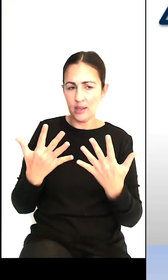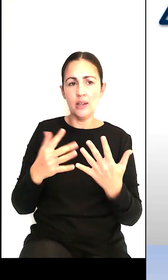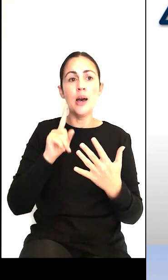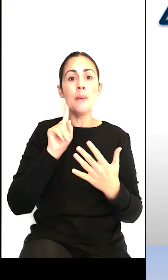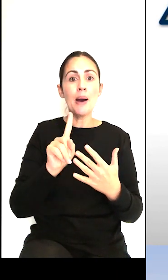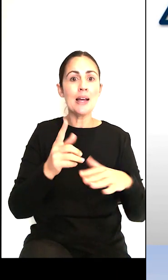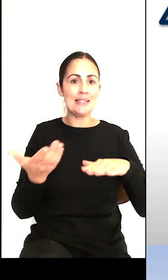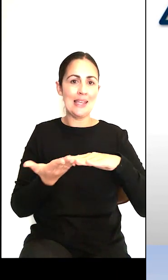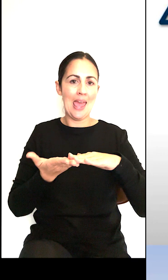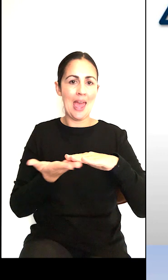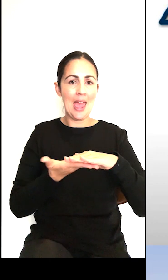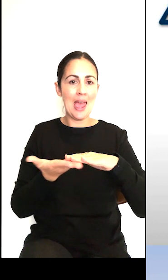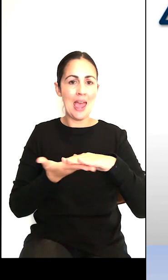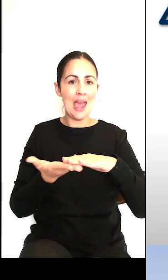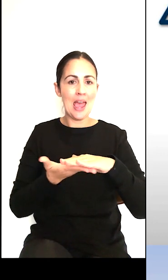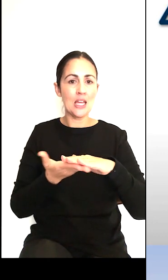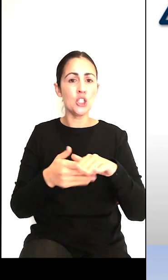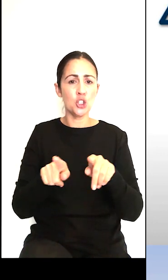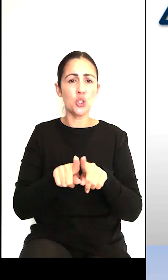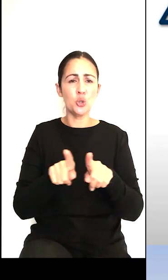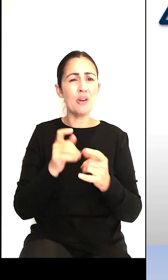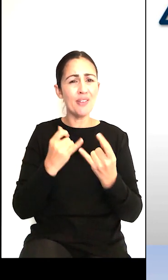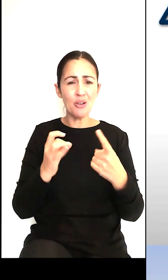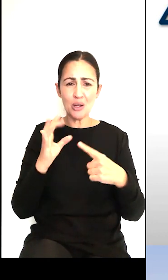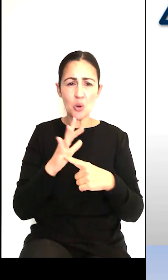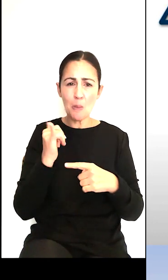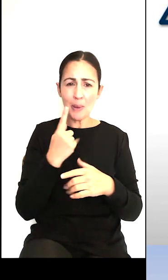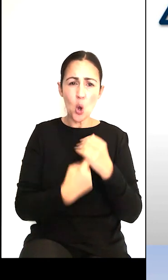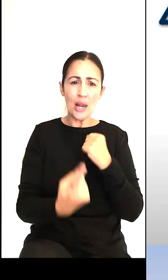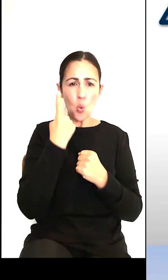This is why it's really important to scan the advance care plan in